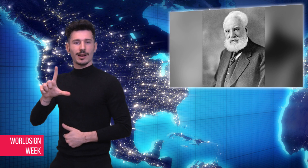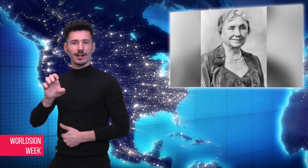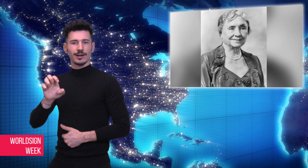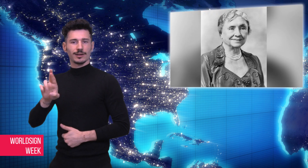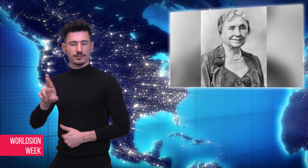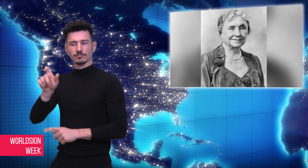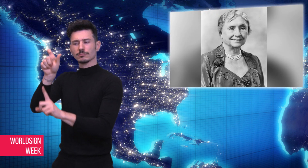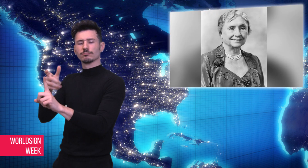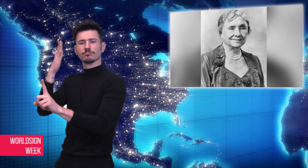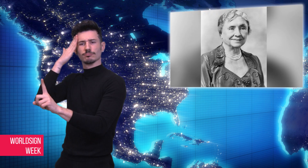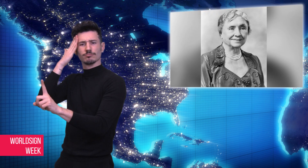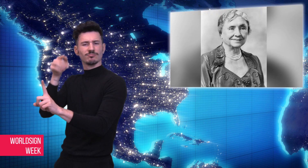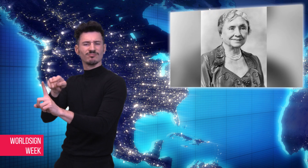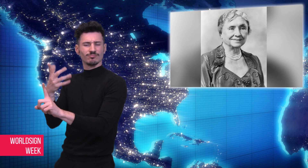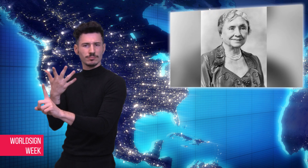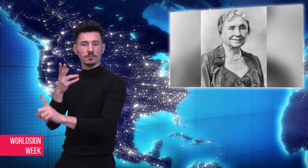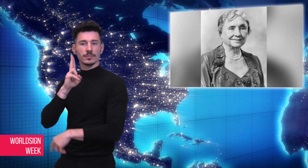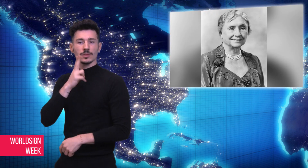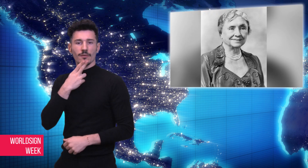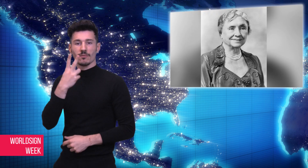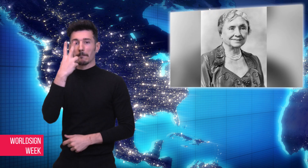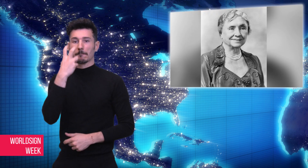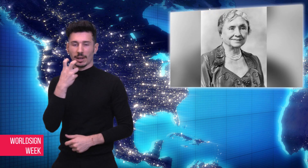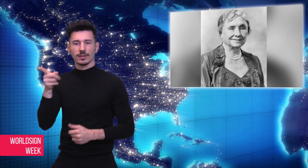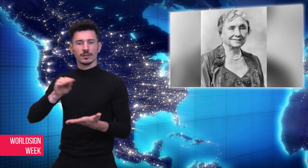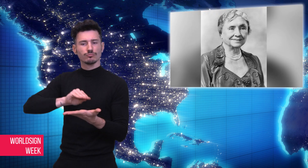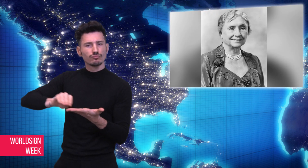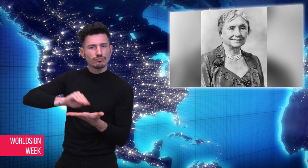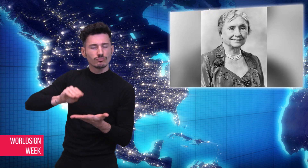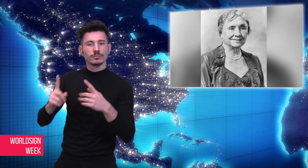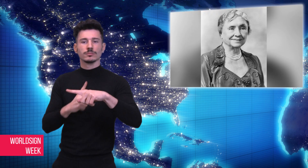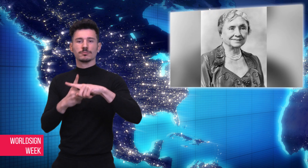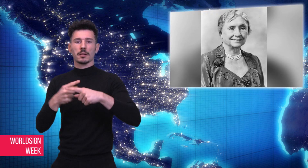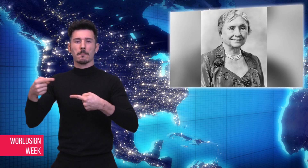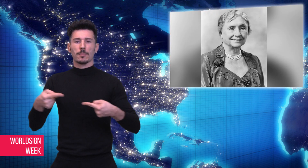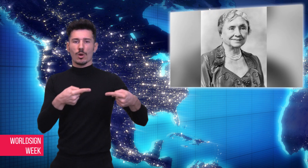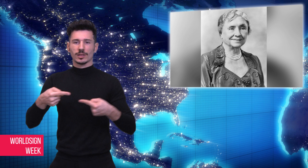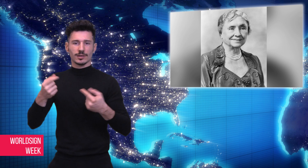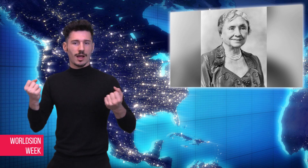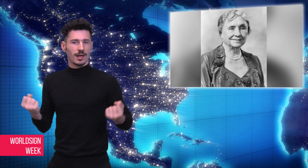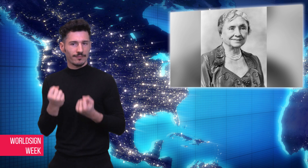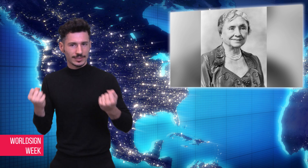political activist, briefly attended the school at the